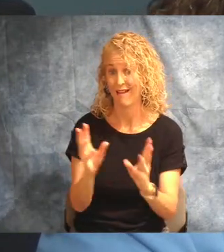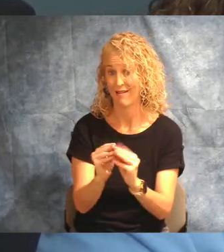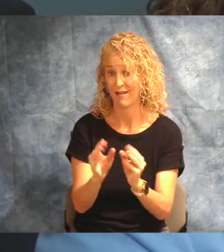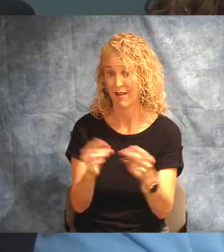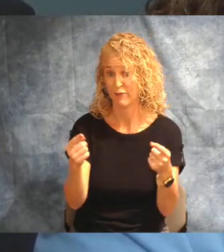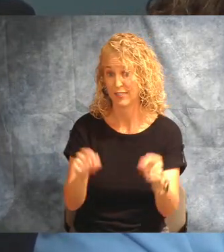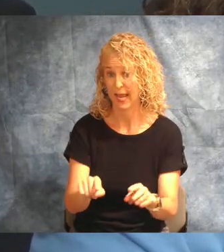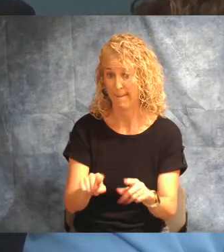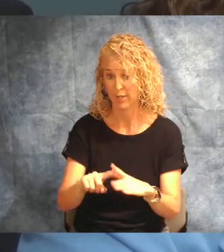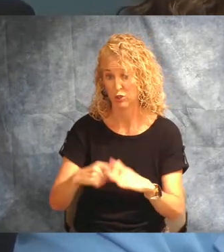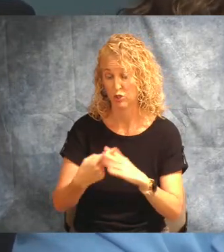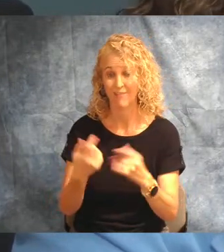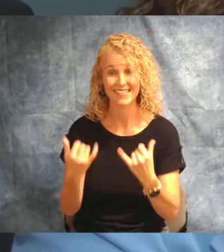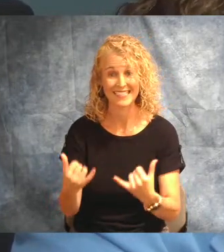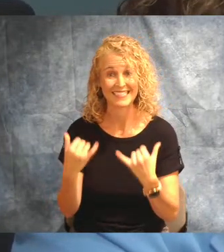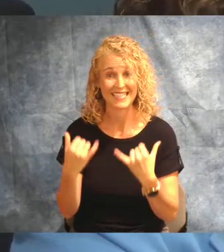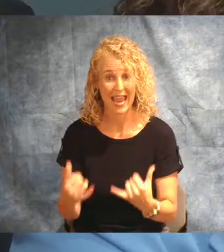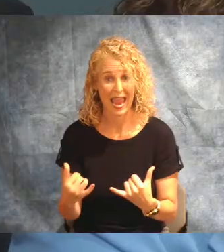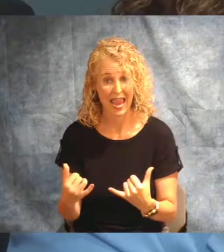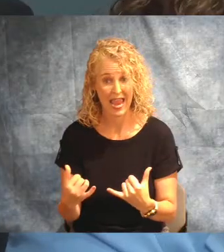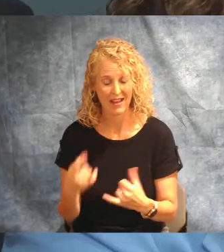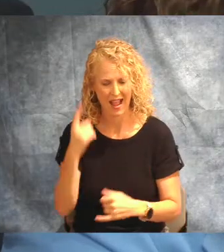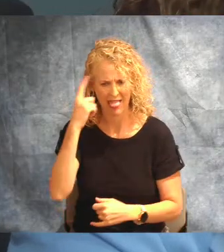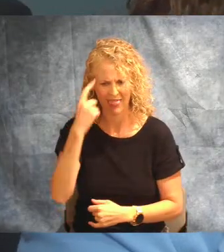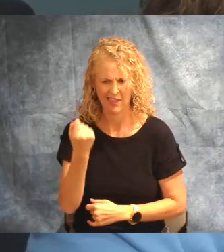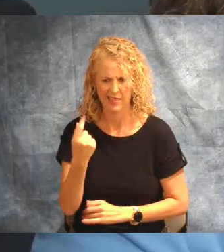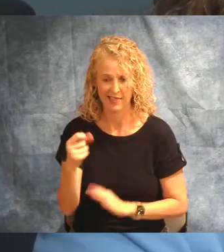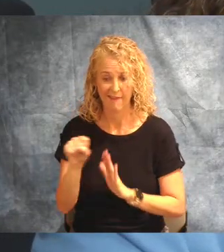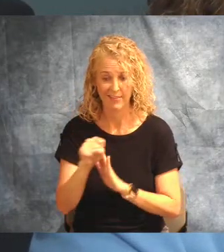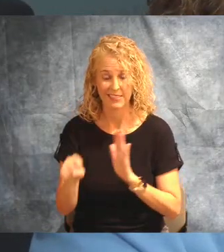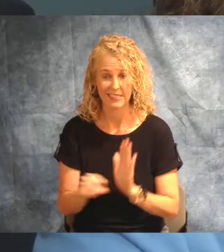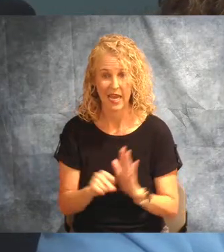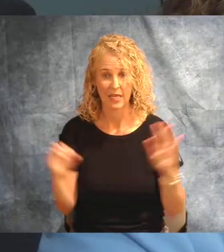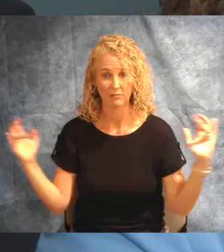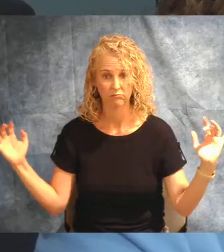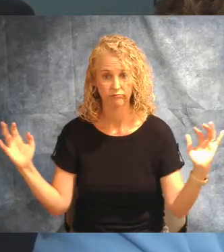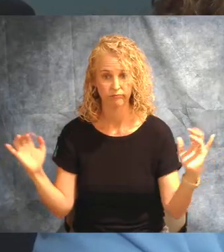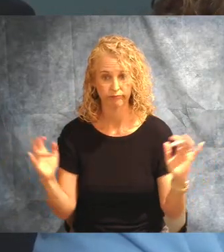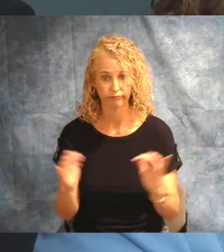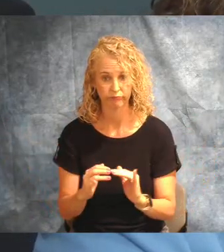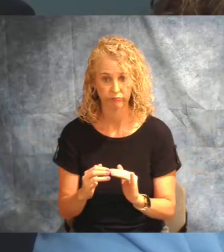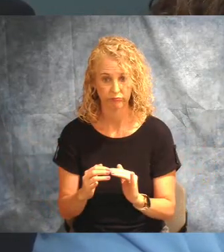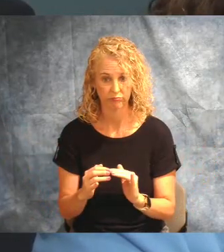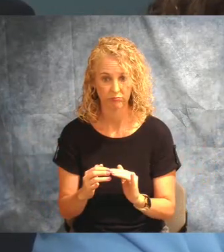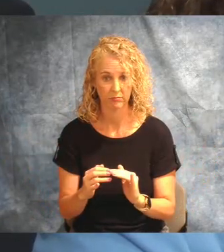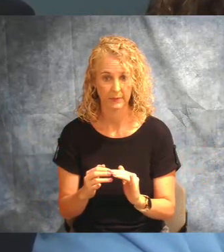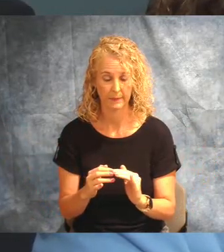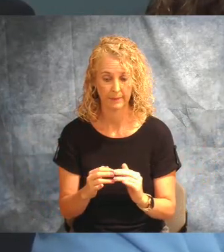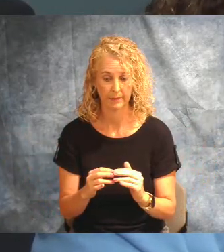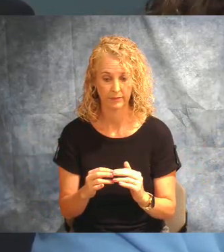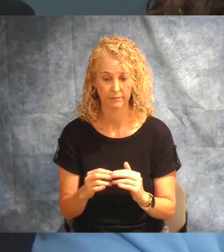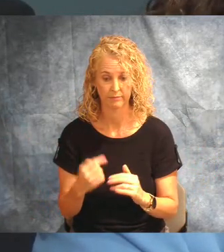It kicks off today. They've got 11 states and I participated representing us